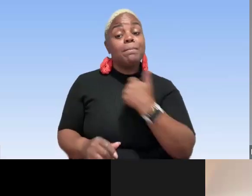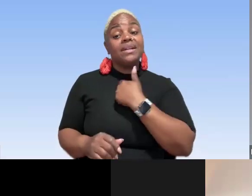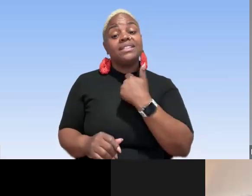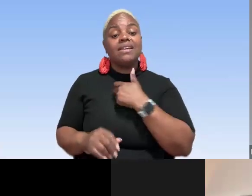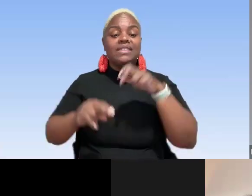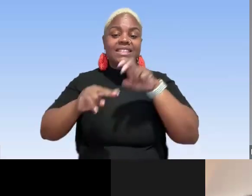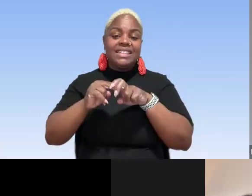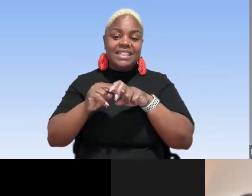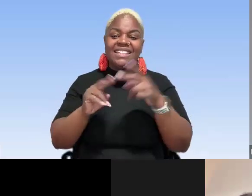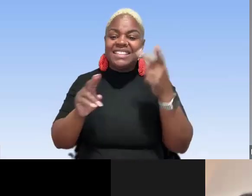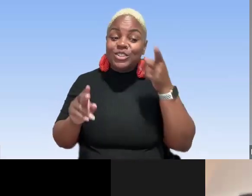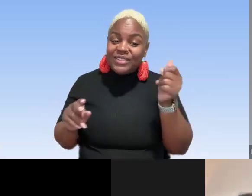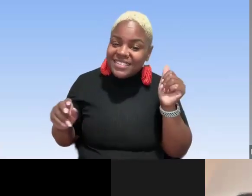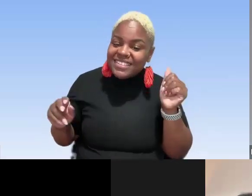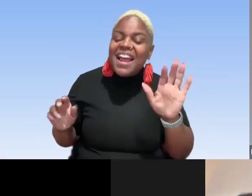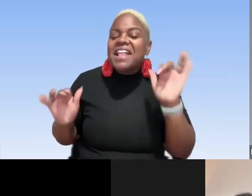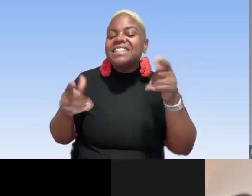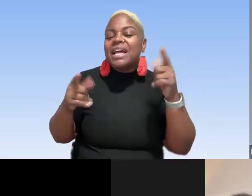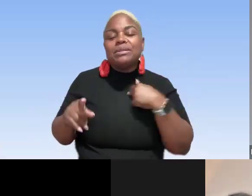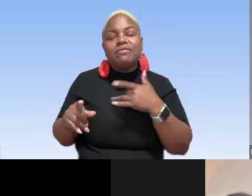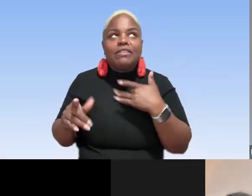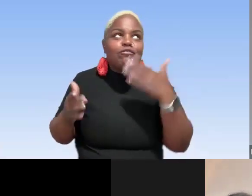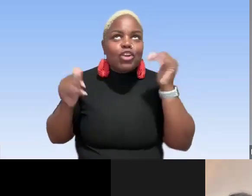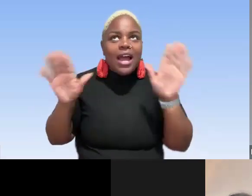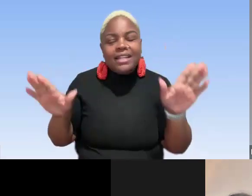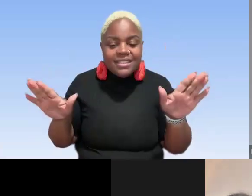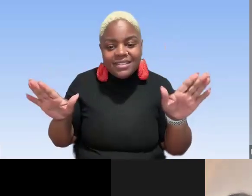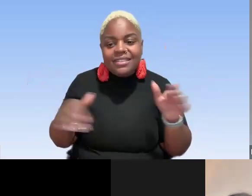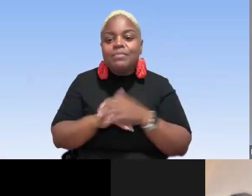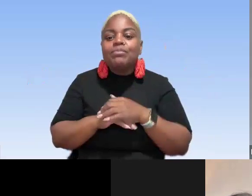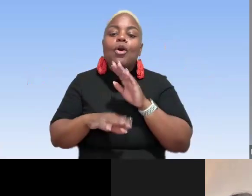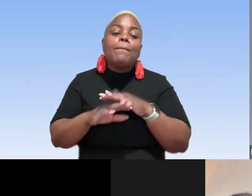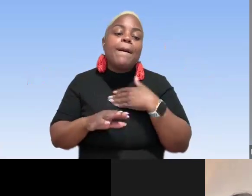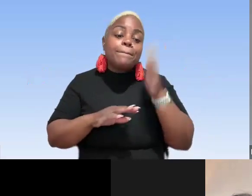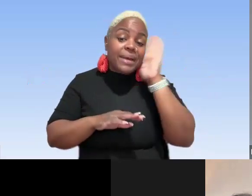Uh, that happens to me too, I forget. Um, I am sitting on my bed, and behind me is just my headboard,